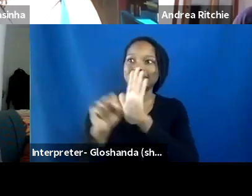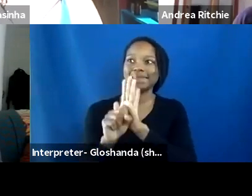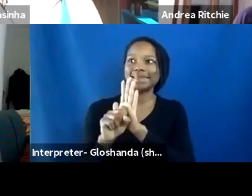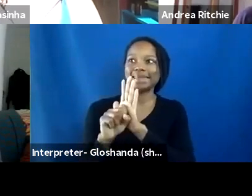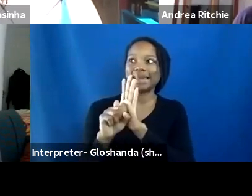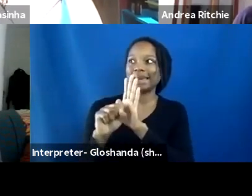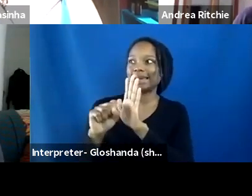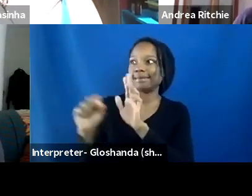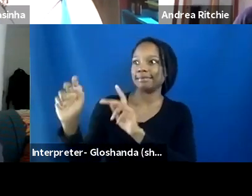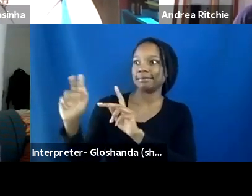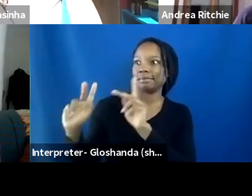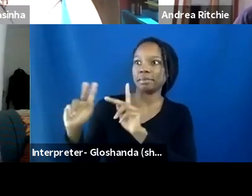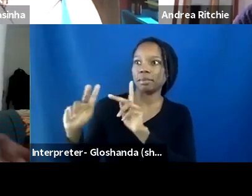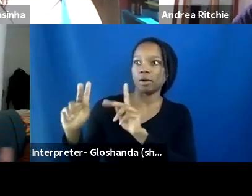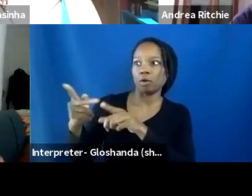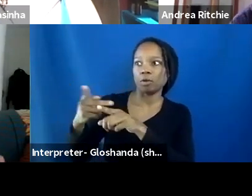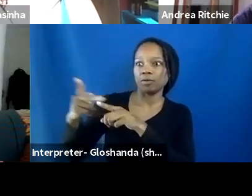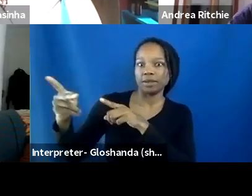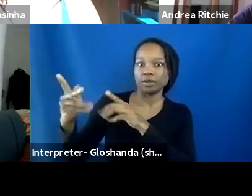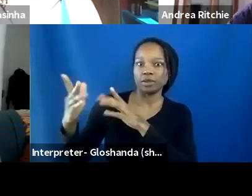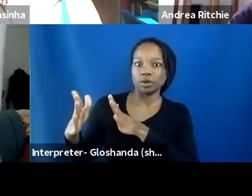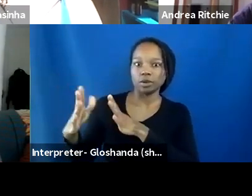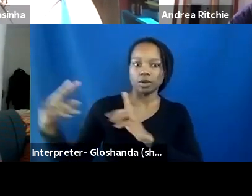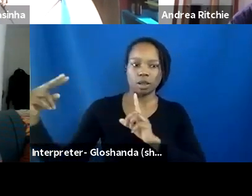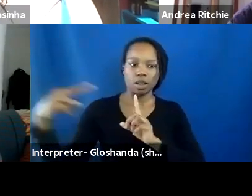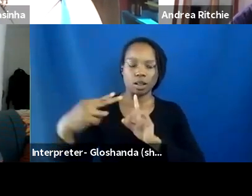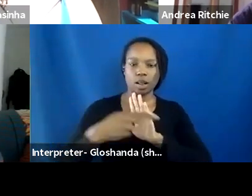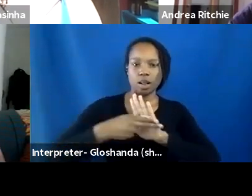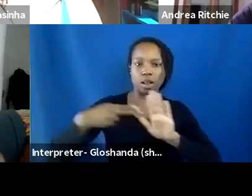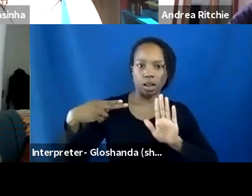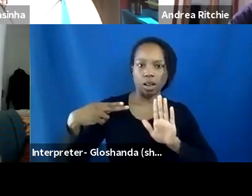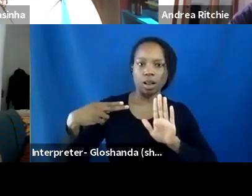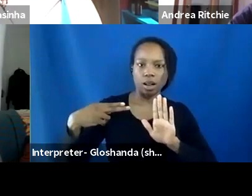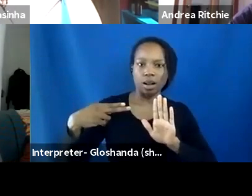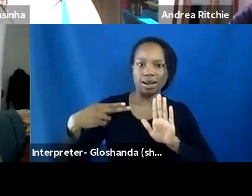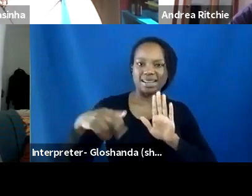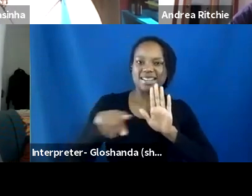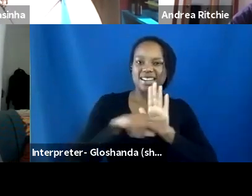And I think that brings us to how stigma and shame,